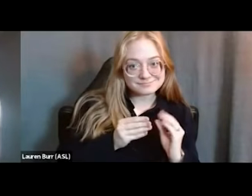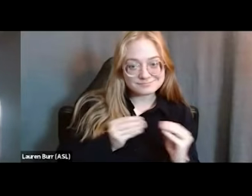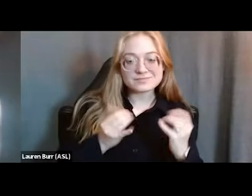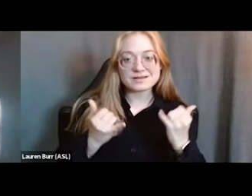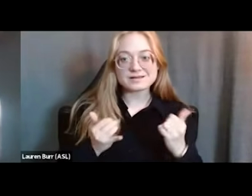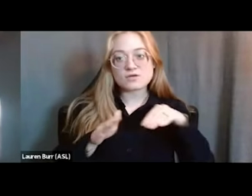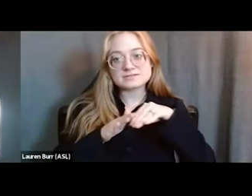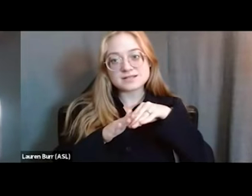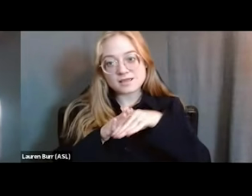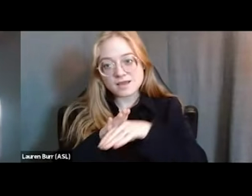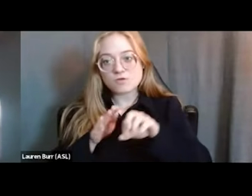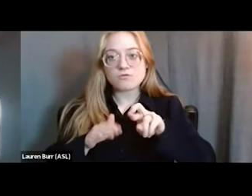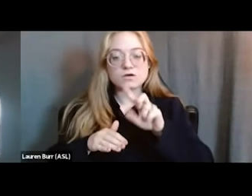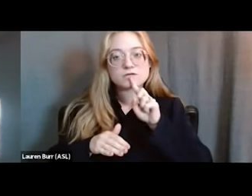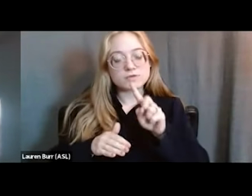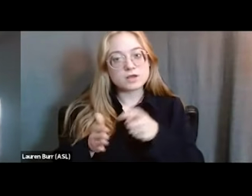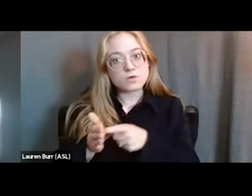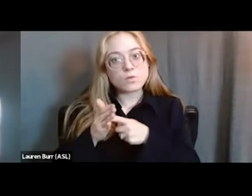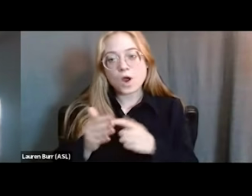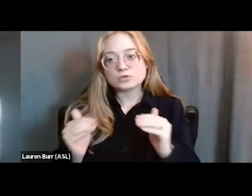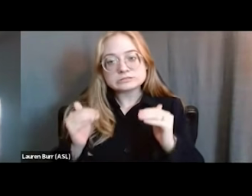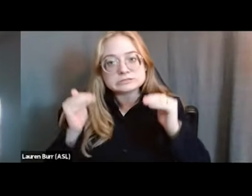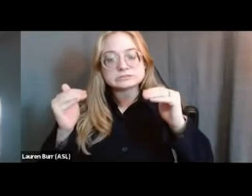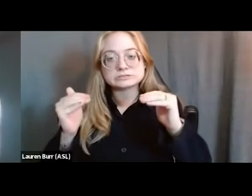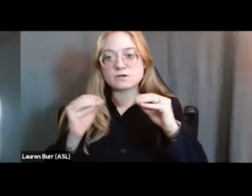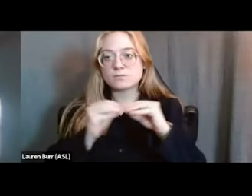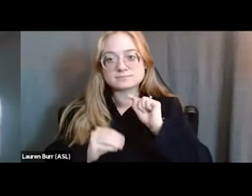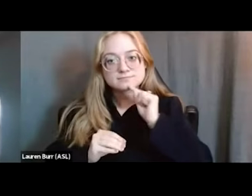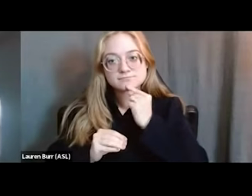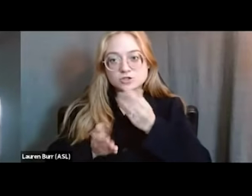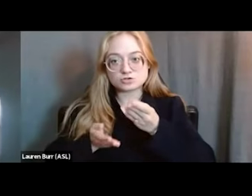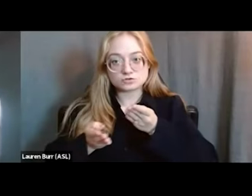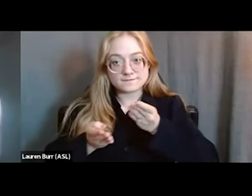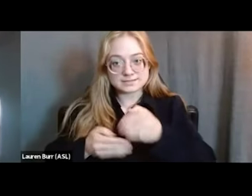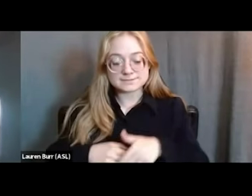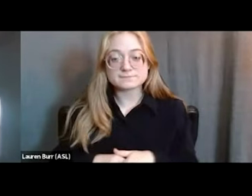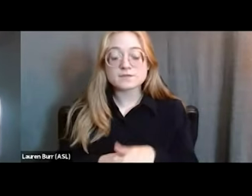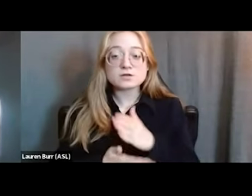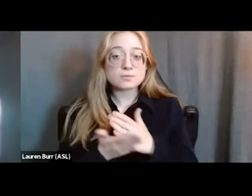or they really require additional services. And so part of what my philosophy or approach